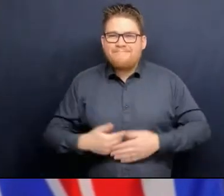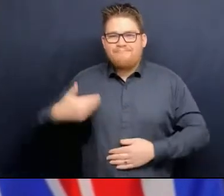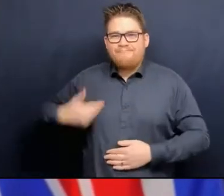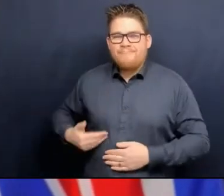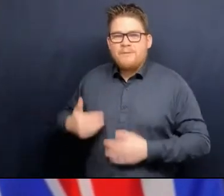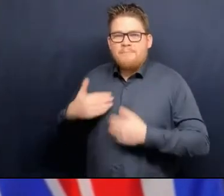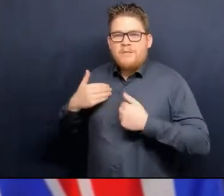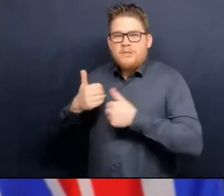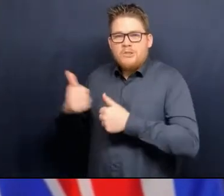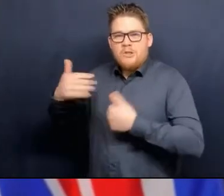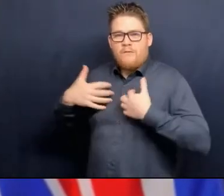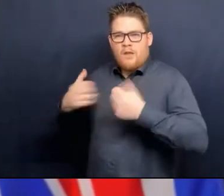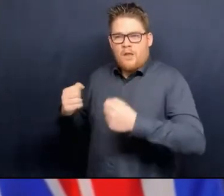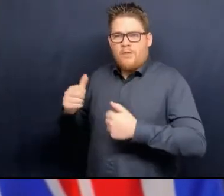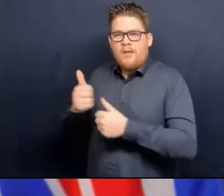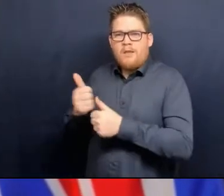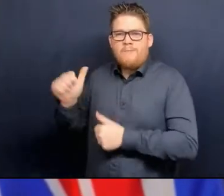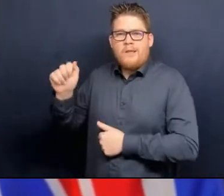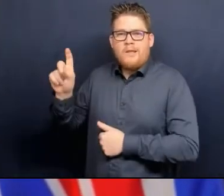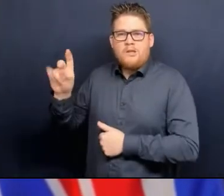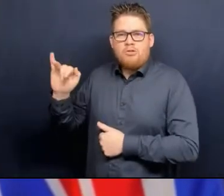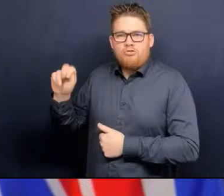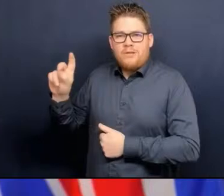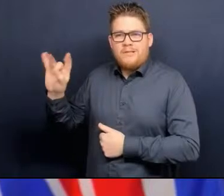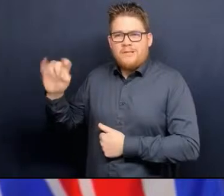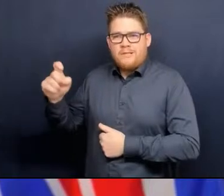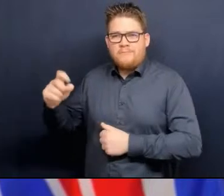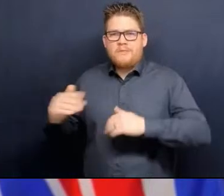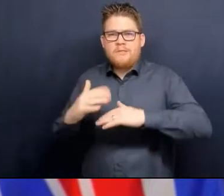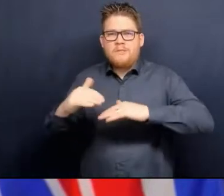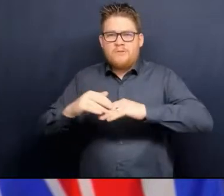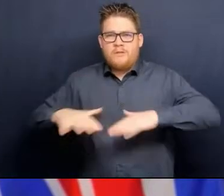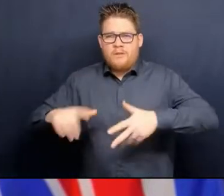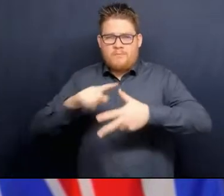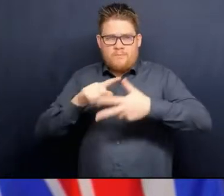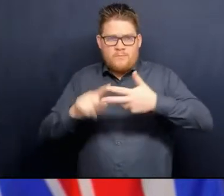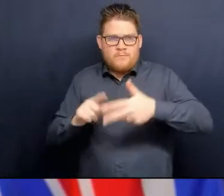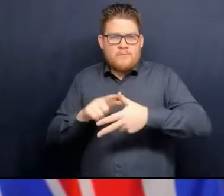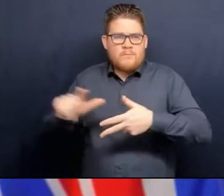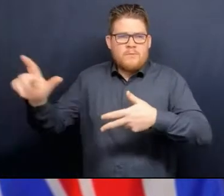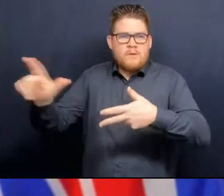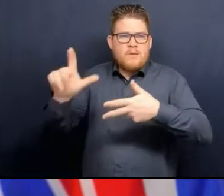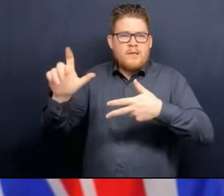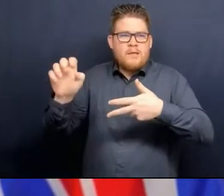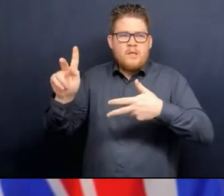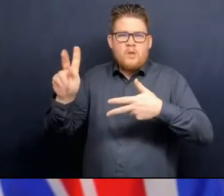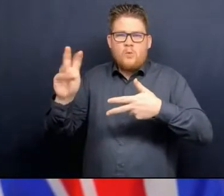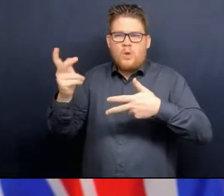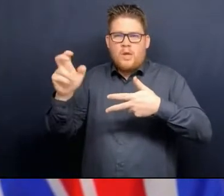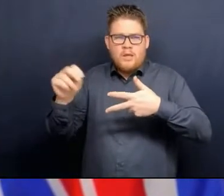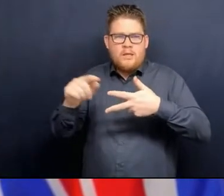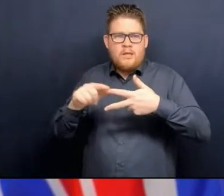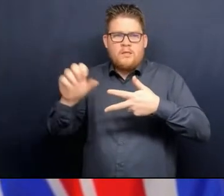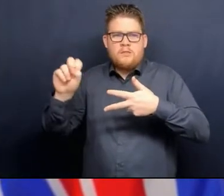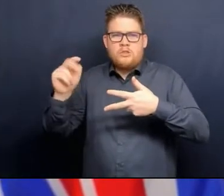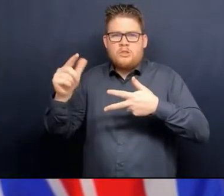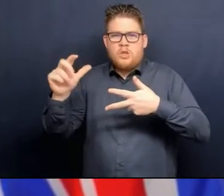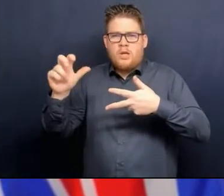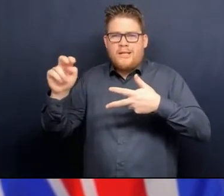x have BCS Minister of Health and I'm here on the territory of Laquan and speaking people, the